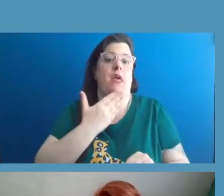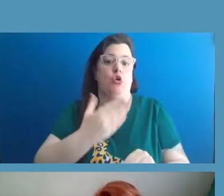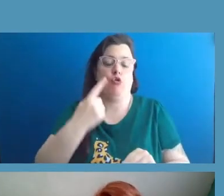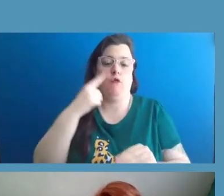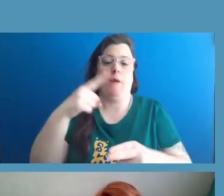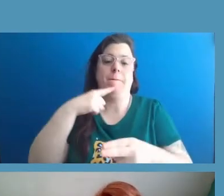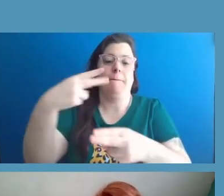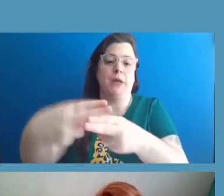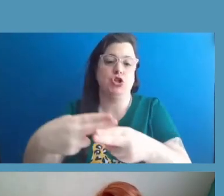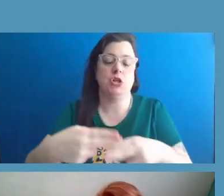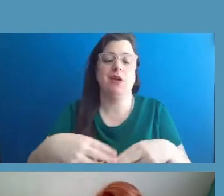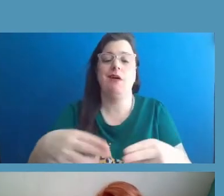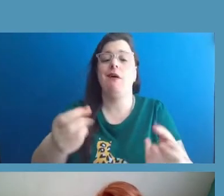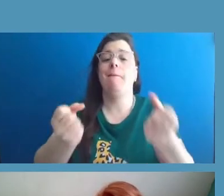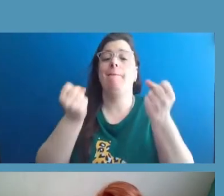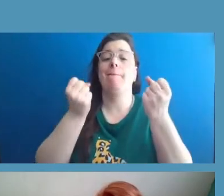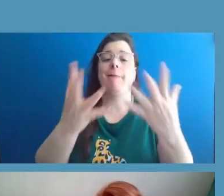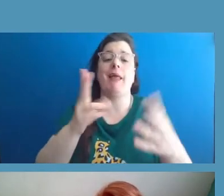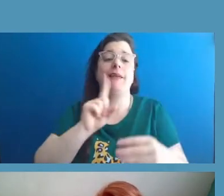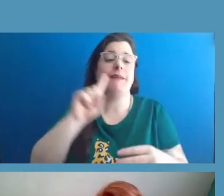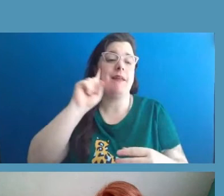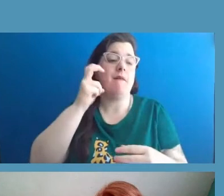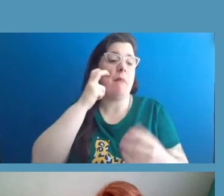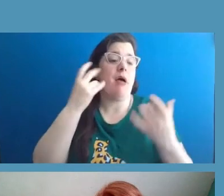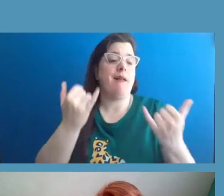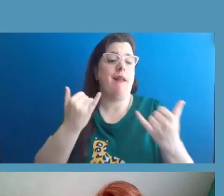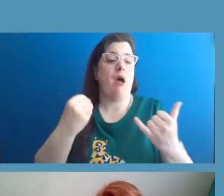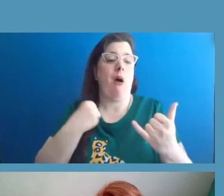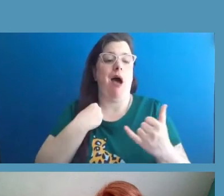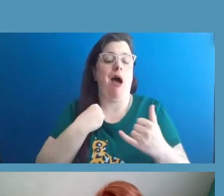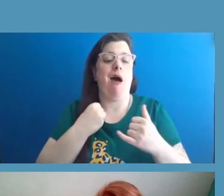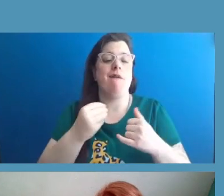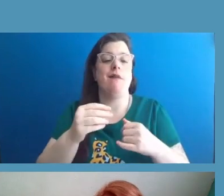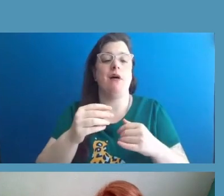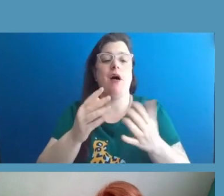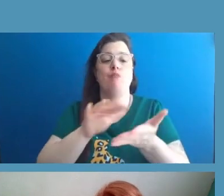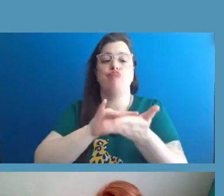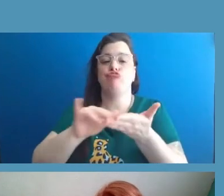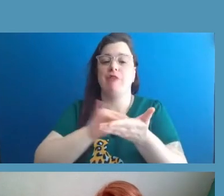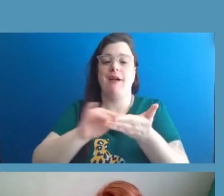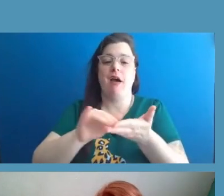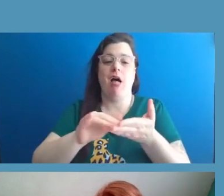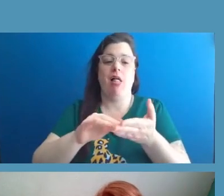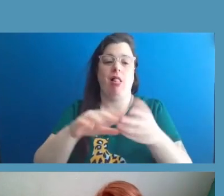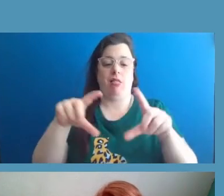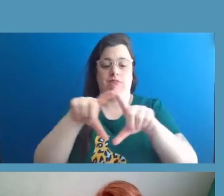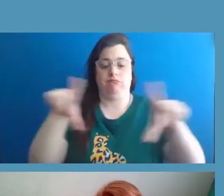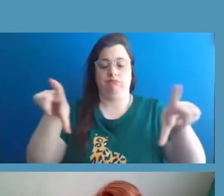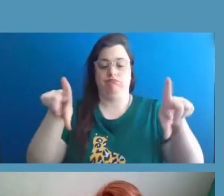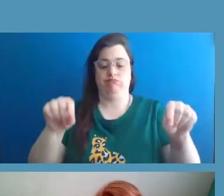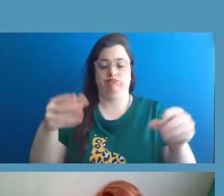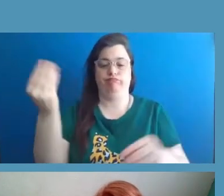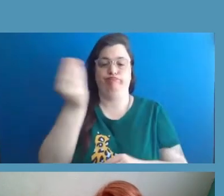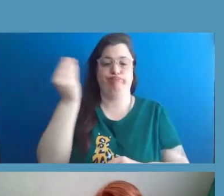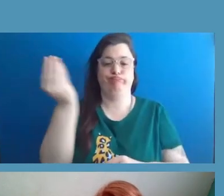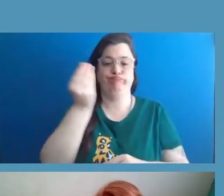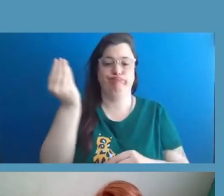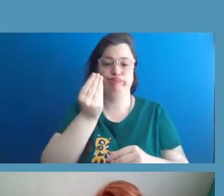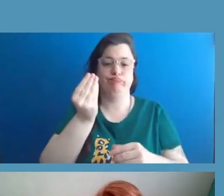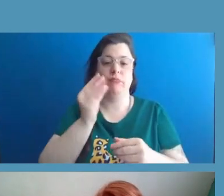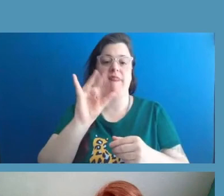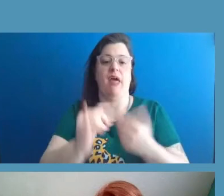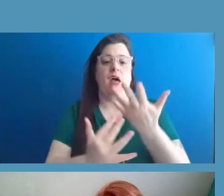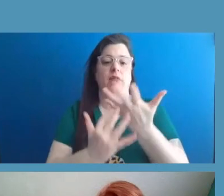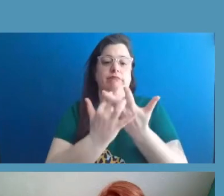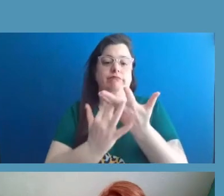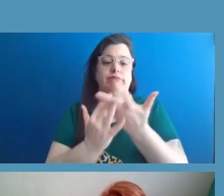overlooked by museums so thank you for mentioning that. Deaf-blind people now have braille machines